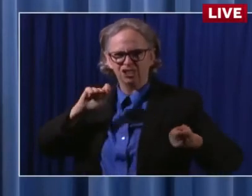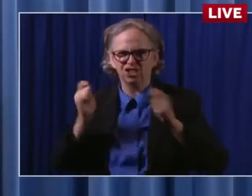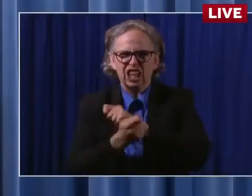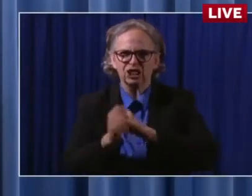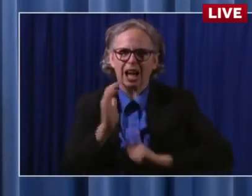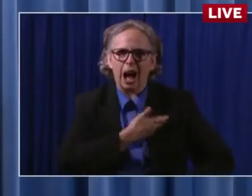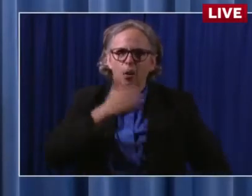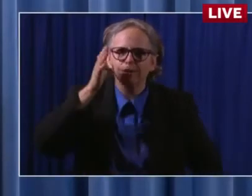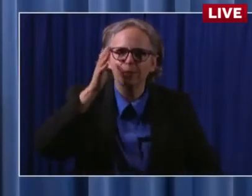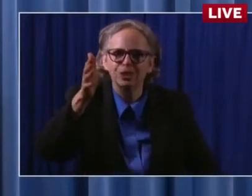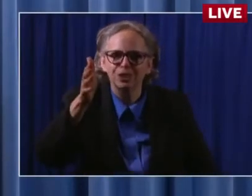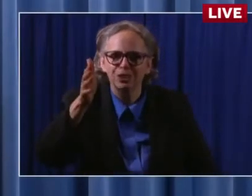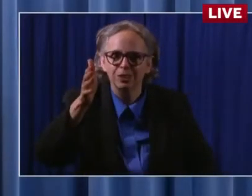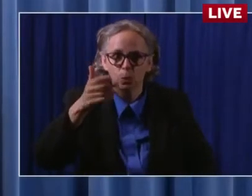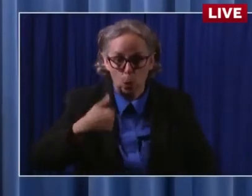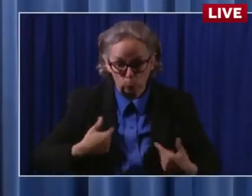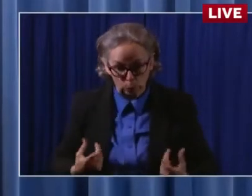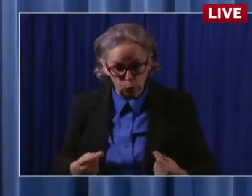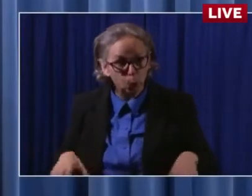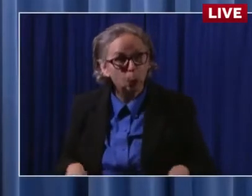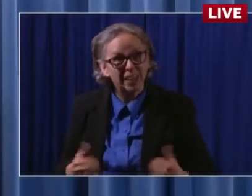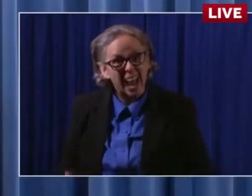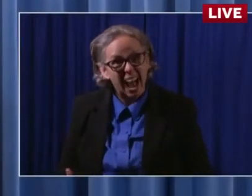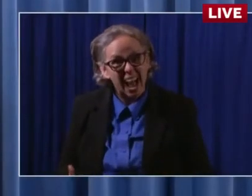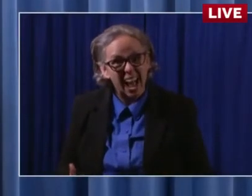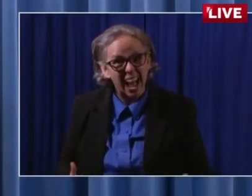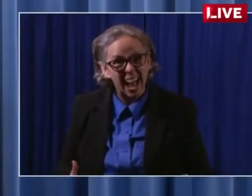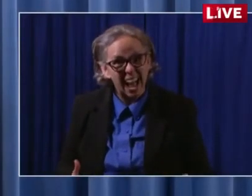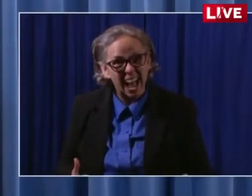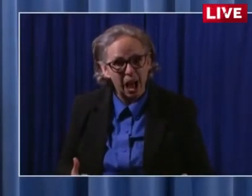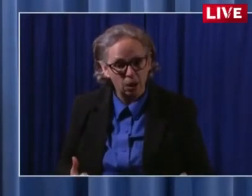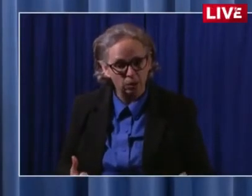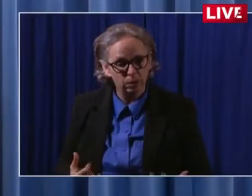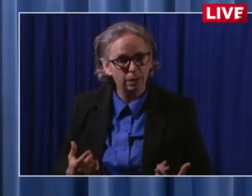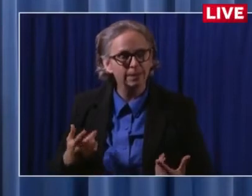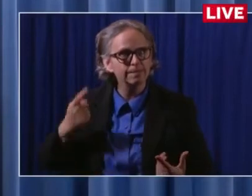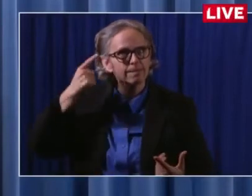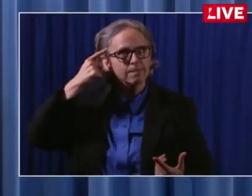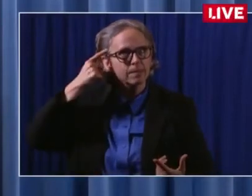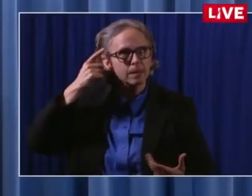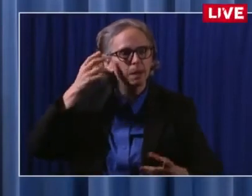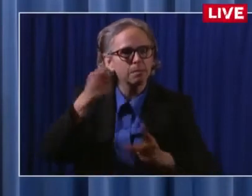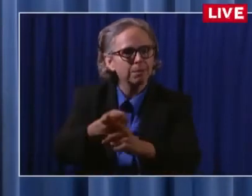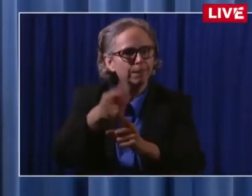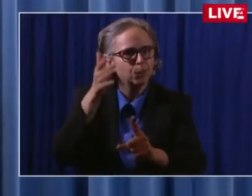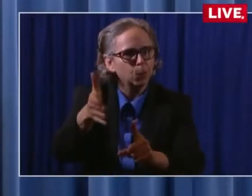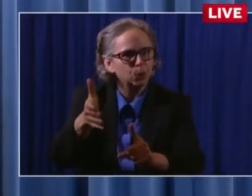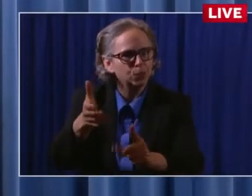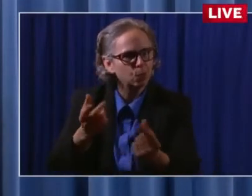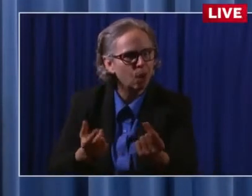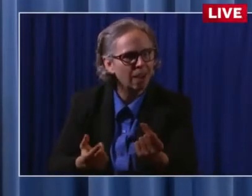THE POINT IS, THERE IS ALTERNATIVE FUTURES COME ALWAYS ARE. IT IS WHICH PATHWAY WE TAKE, WHAT WE DO.